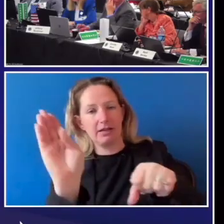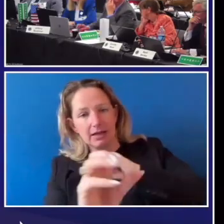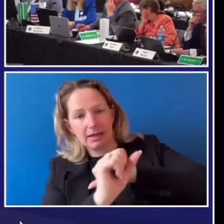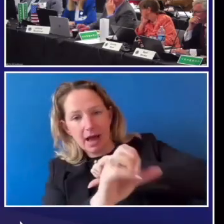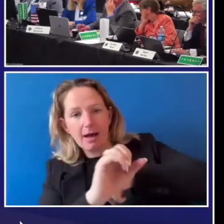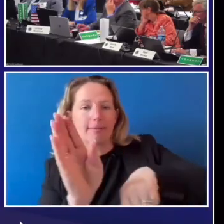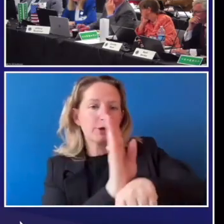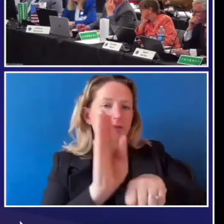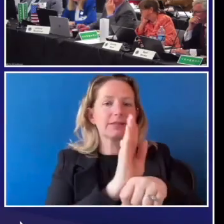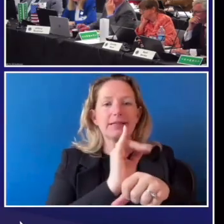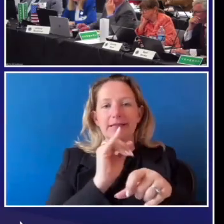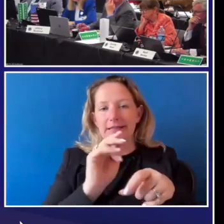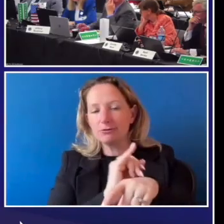Thank you, Jennifer. Any response from the department?